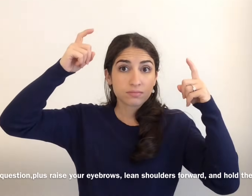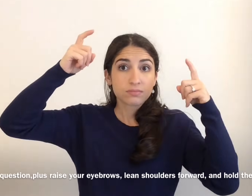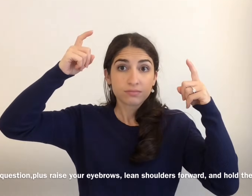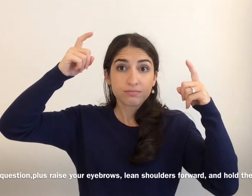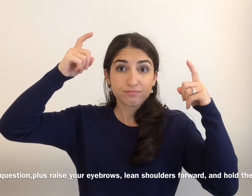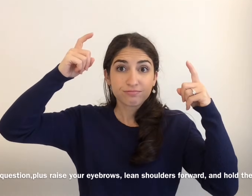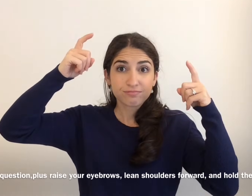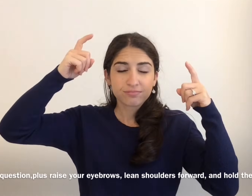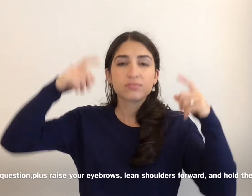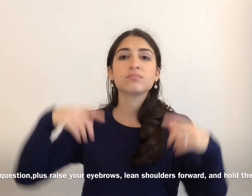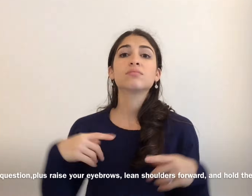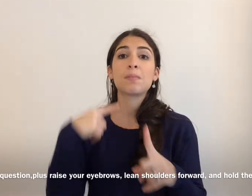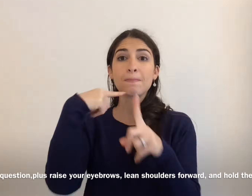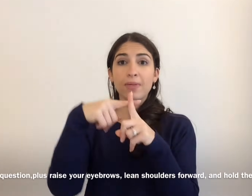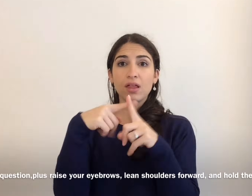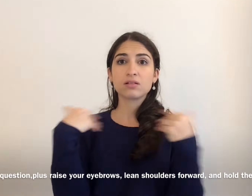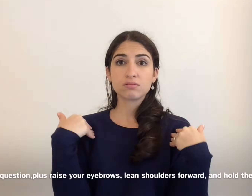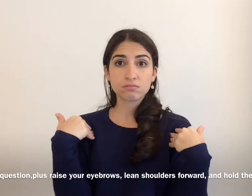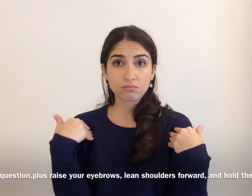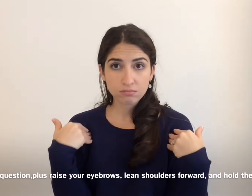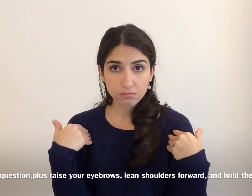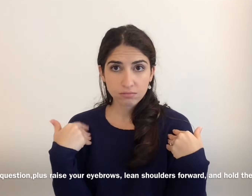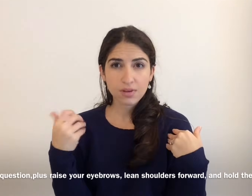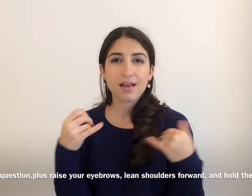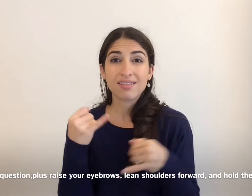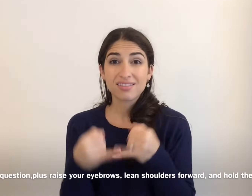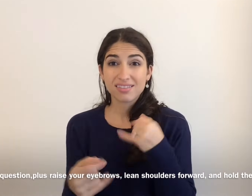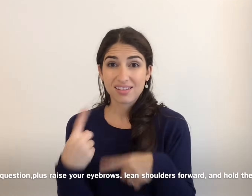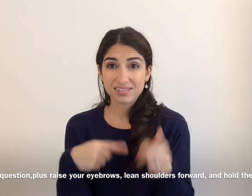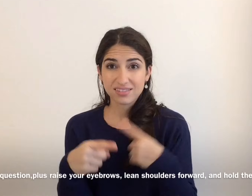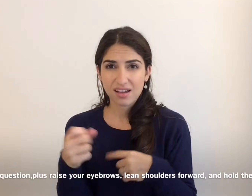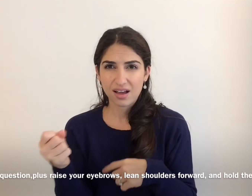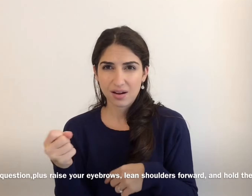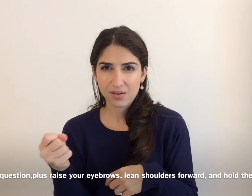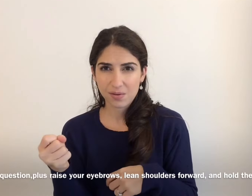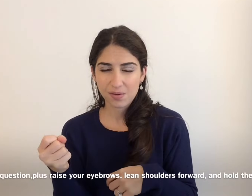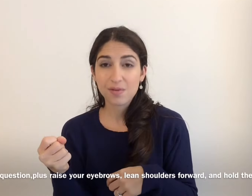to have eyebrows raised, plus you should be leaning forward and the last sign you